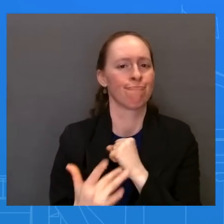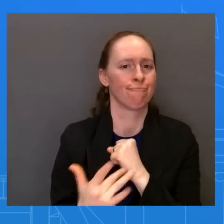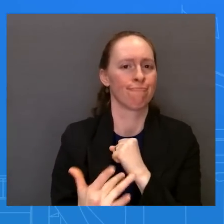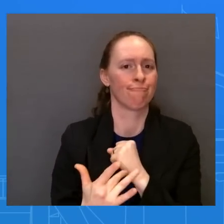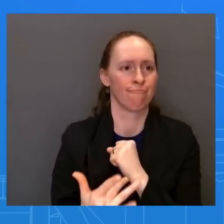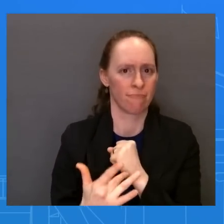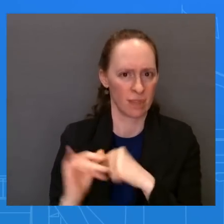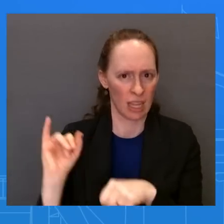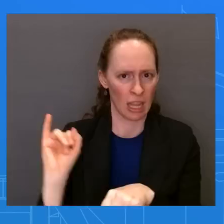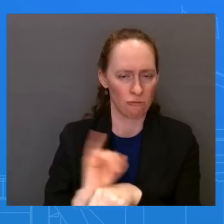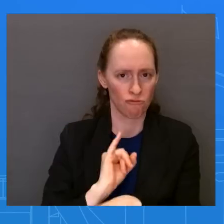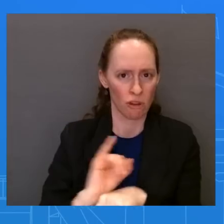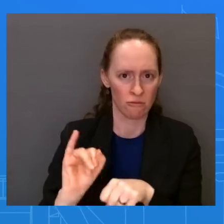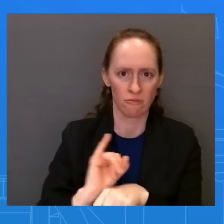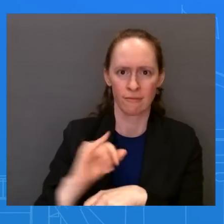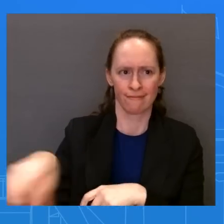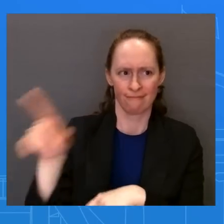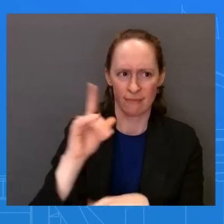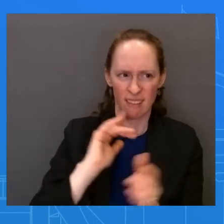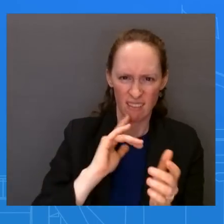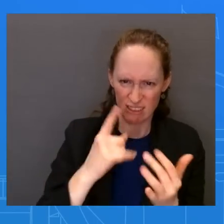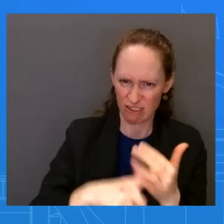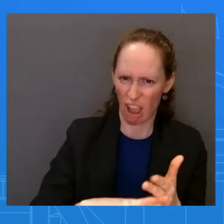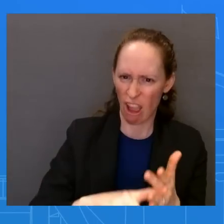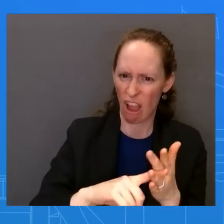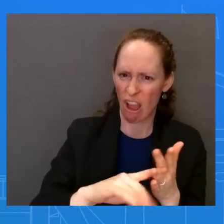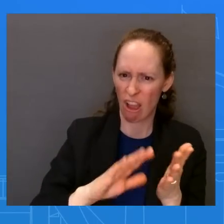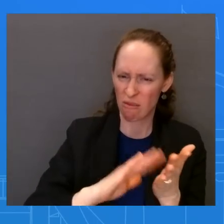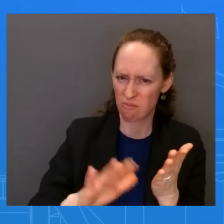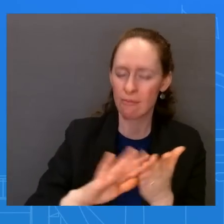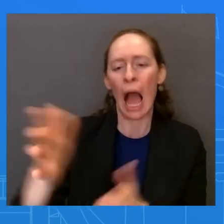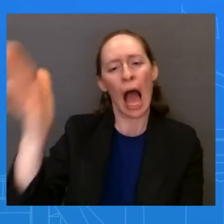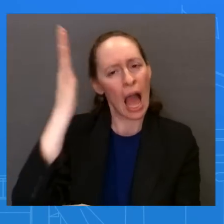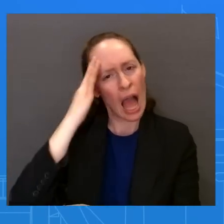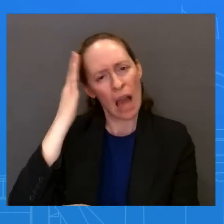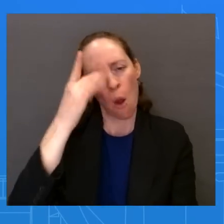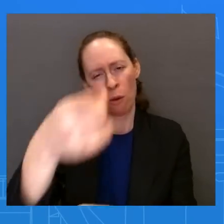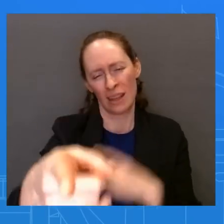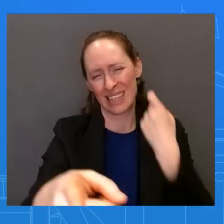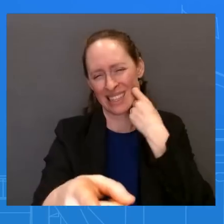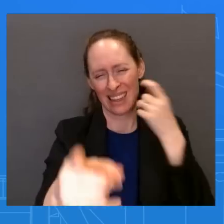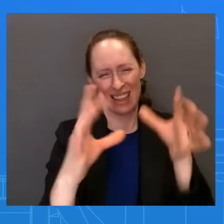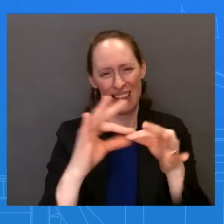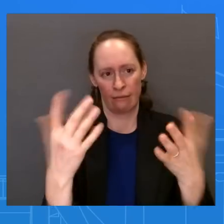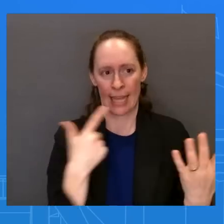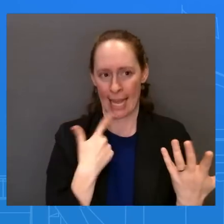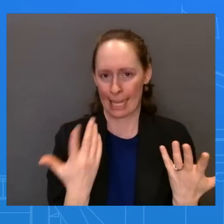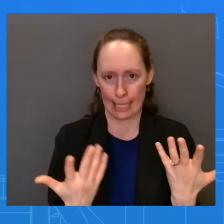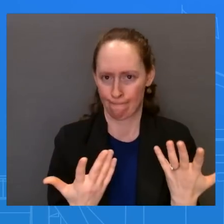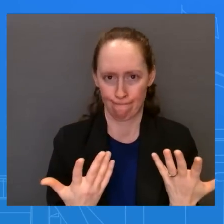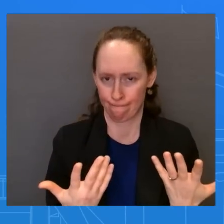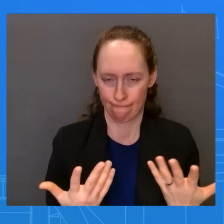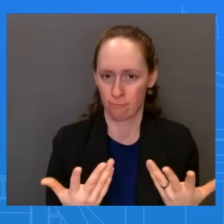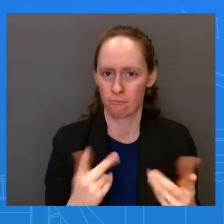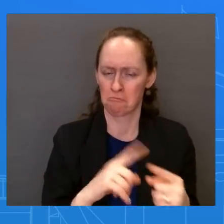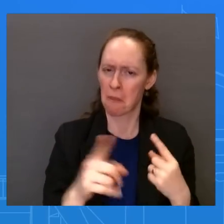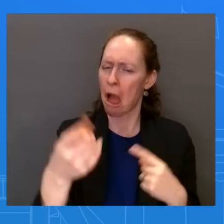like you just pointed out a couple of minutes ago, still believes the economy's resilient, does not expect it to slip into a recession.